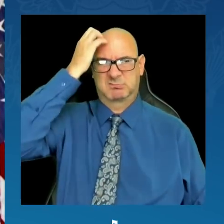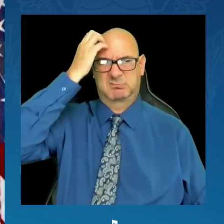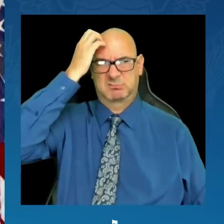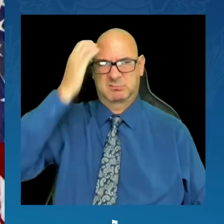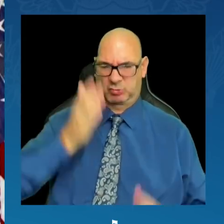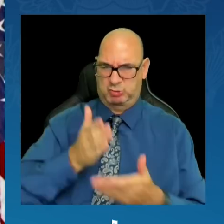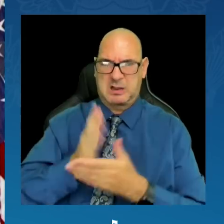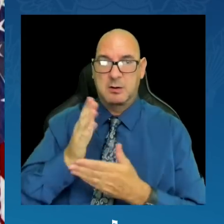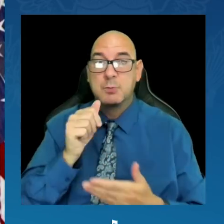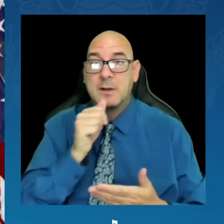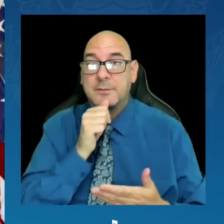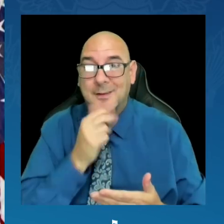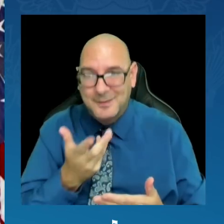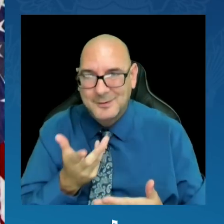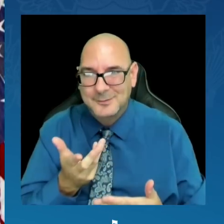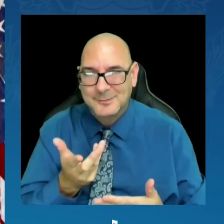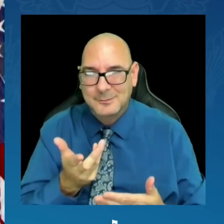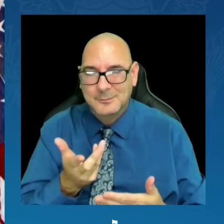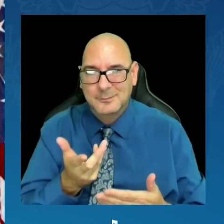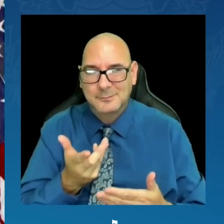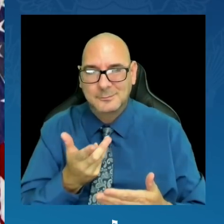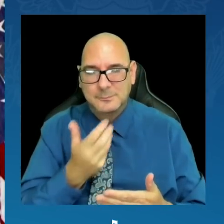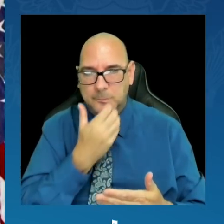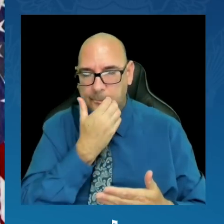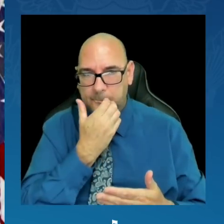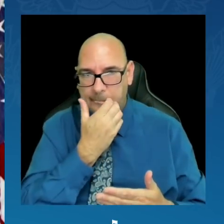Think about it as the right for each person